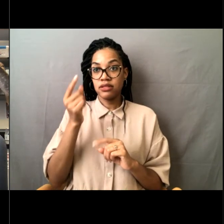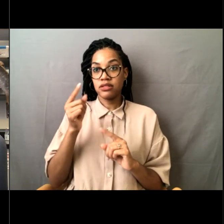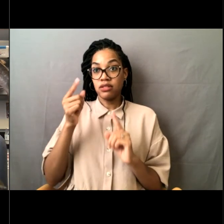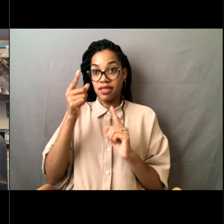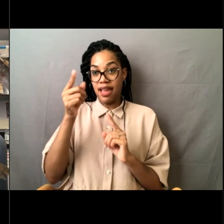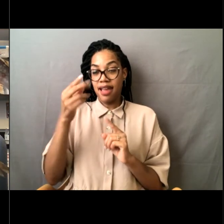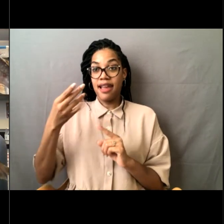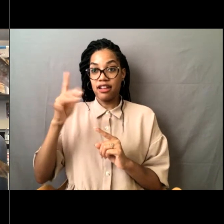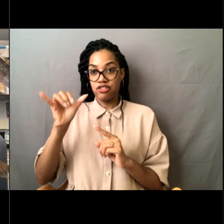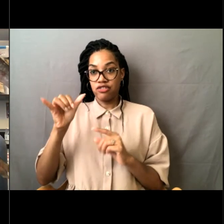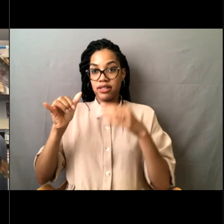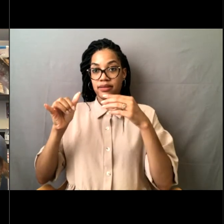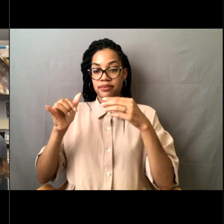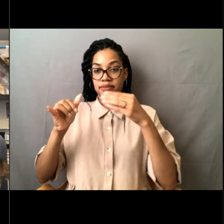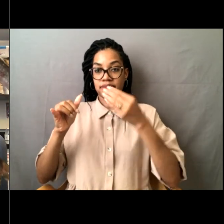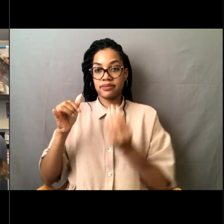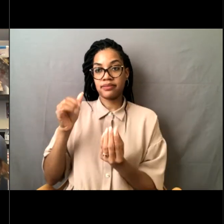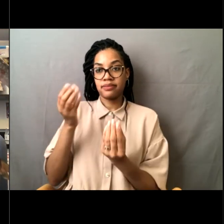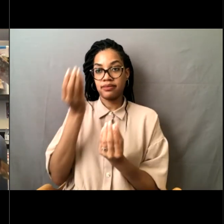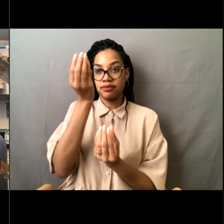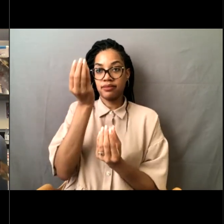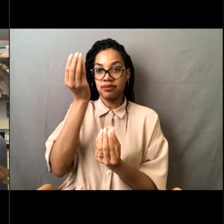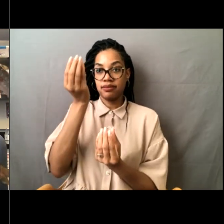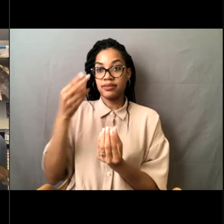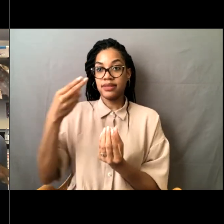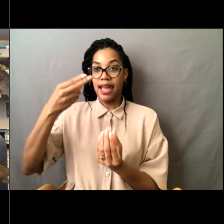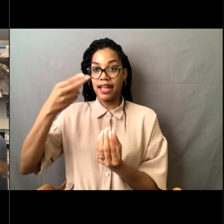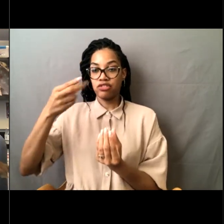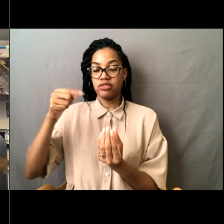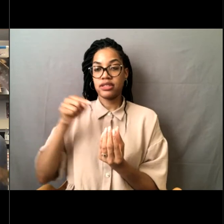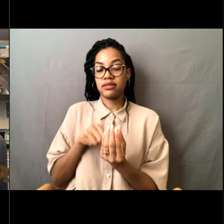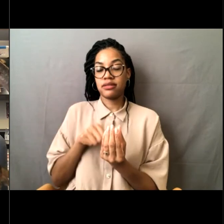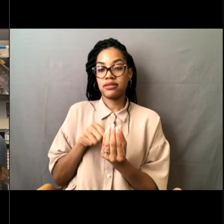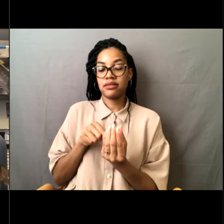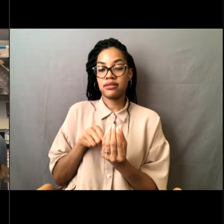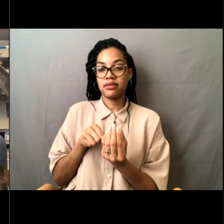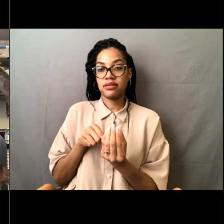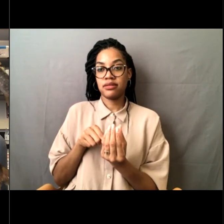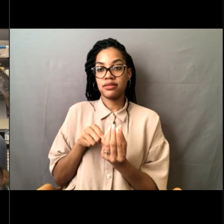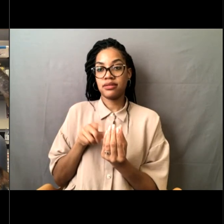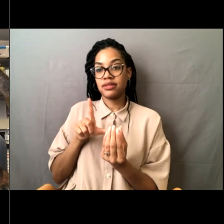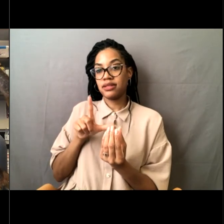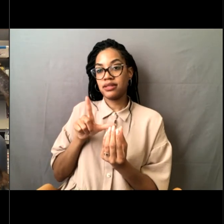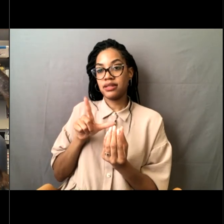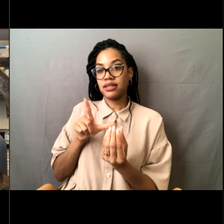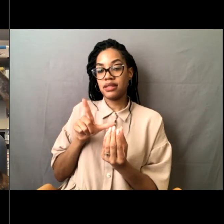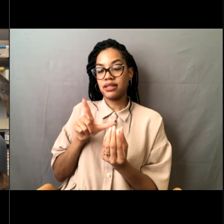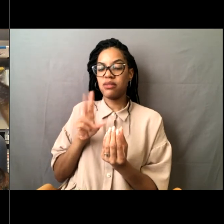This fish on the bottom is our fish from the lake naturally. So this is a wild fish.